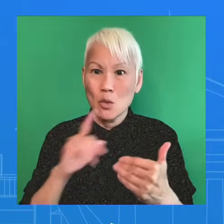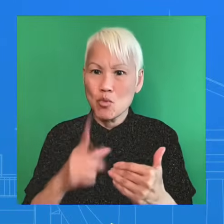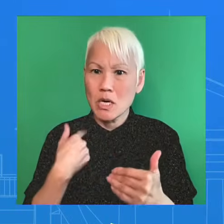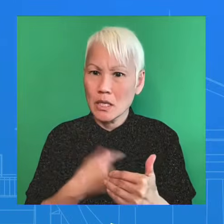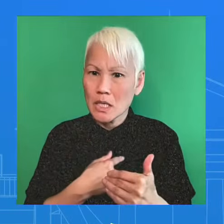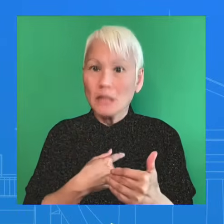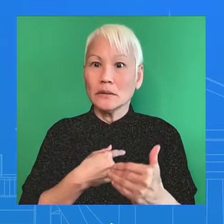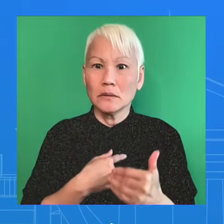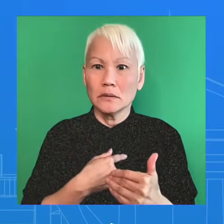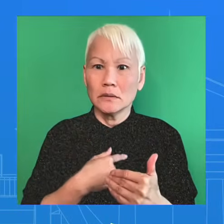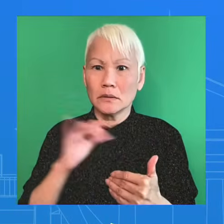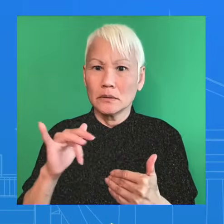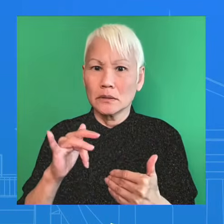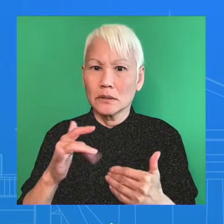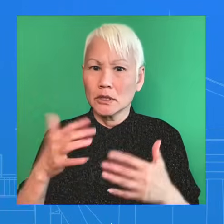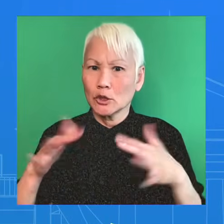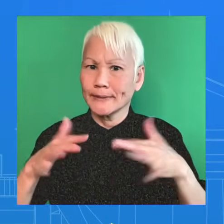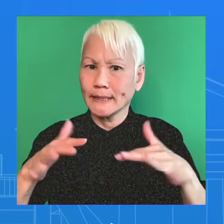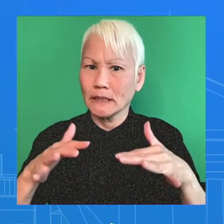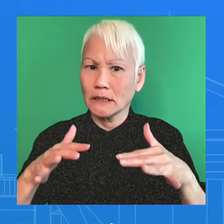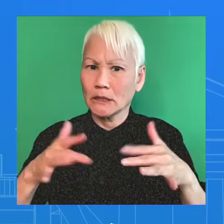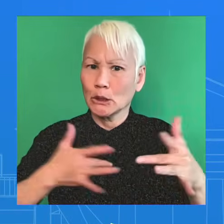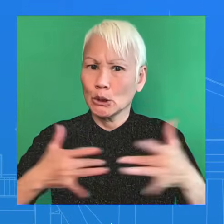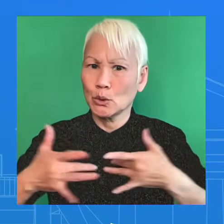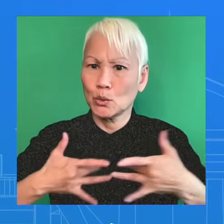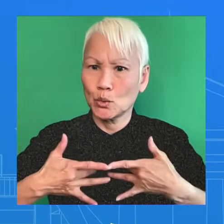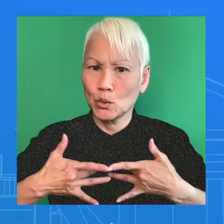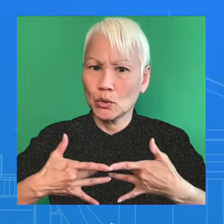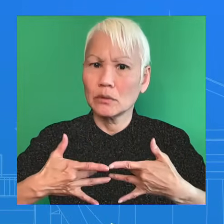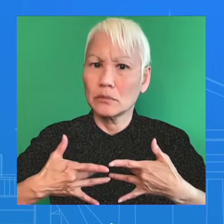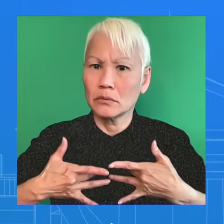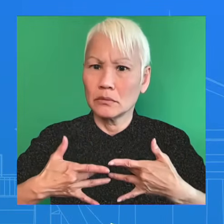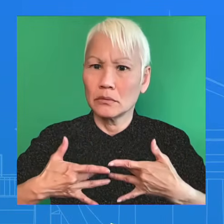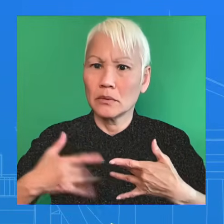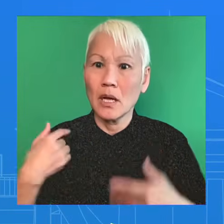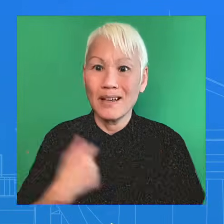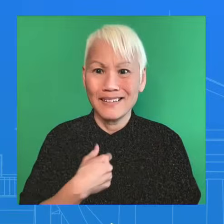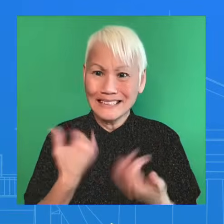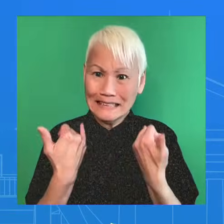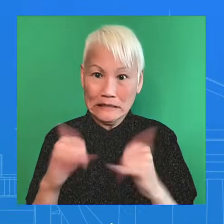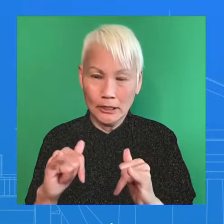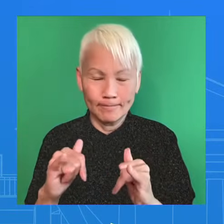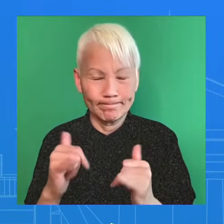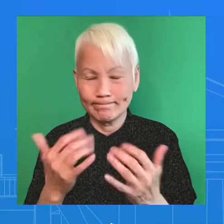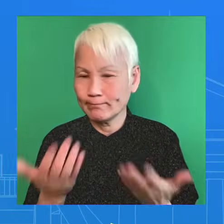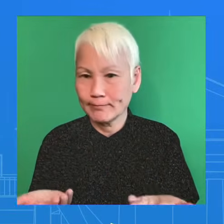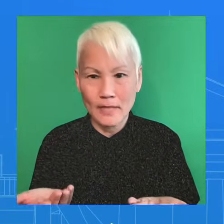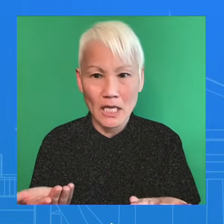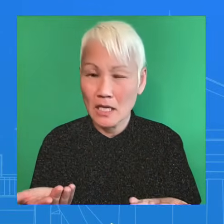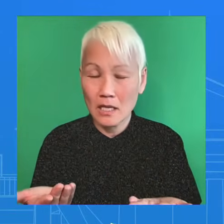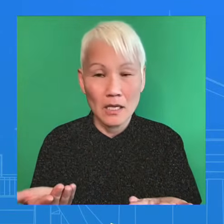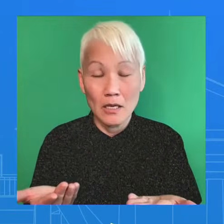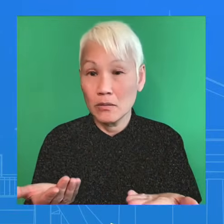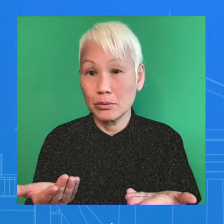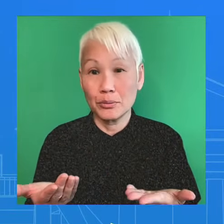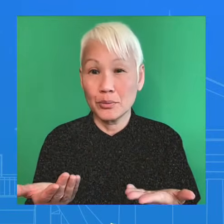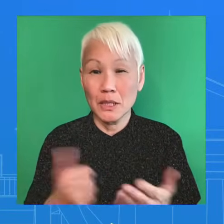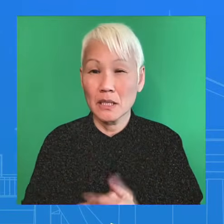And I still would make the same point I made before: We would urge you not to publish this material. We don't think that this material